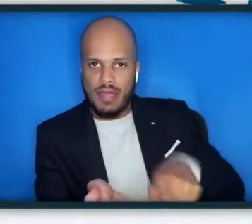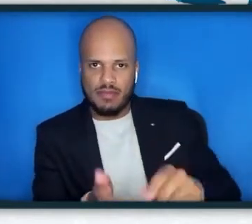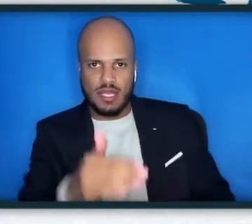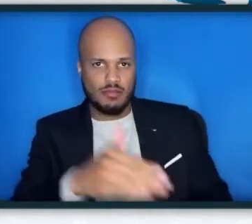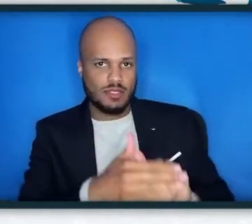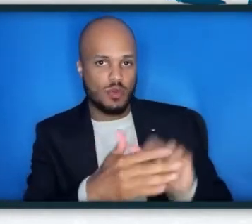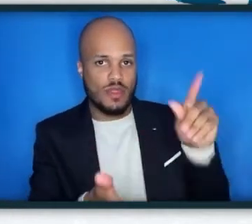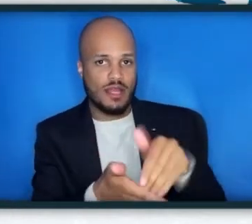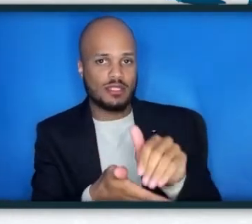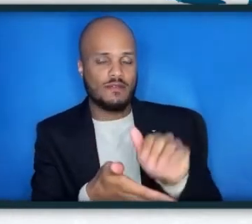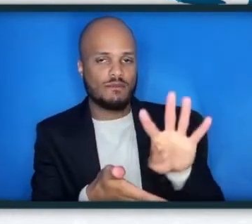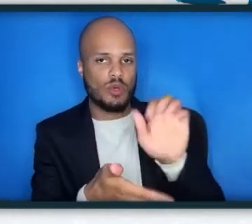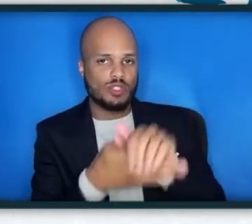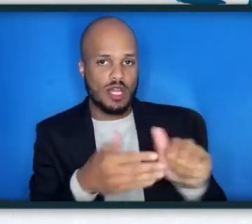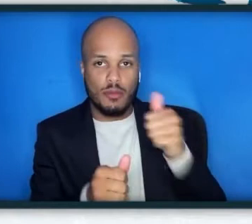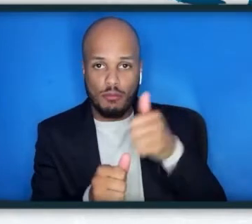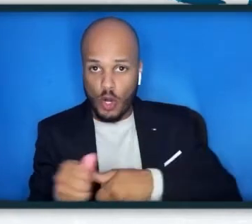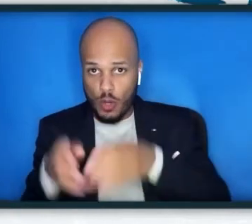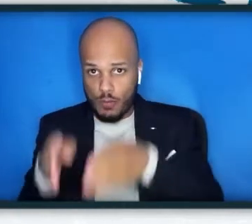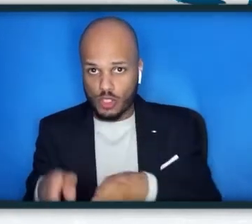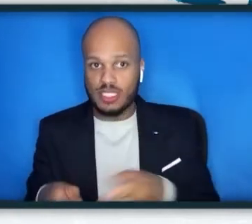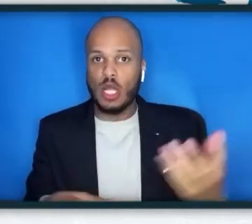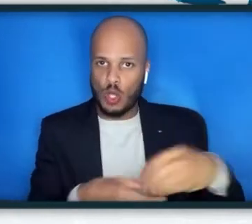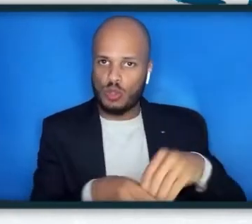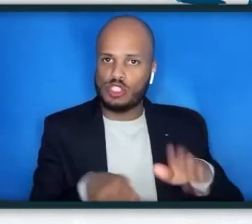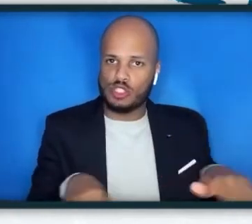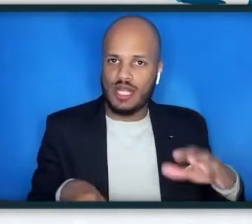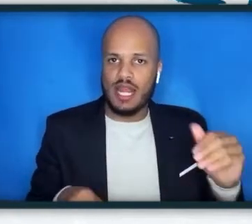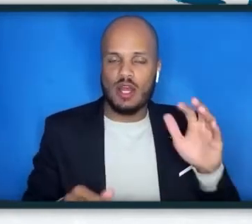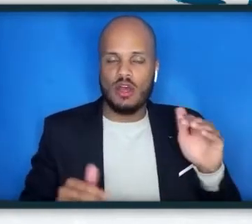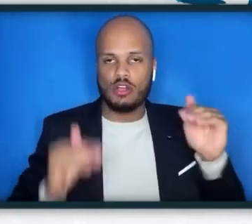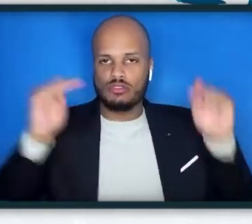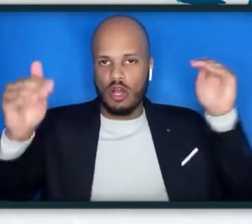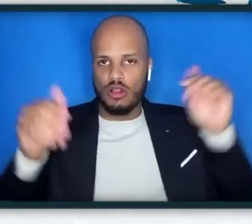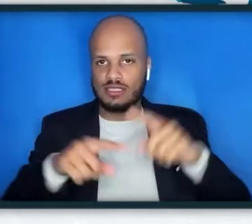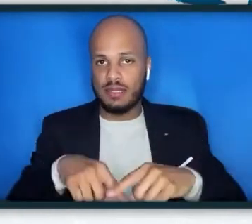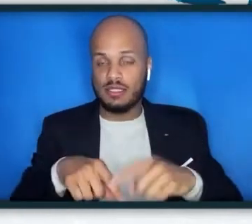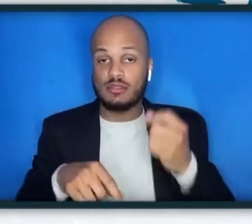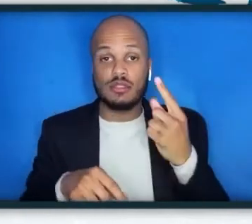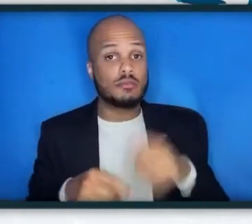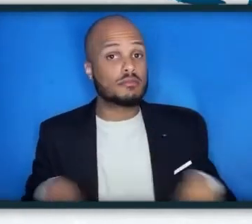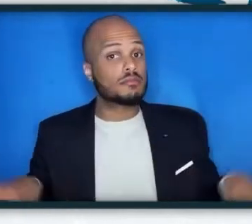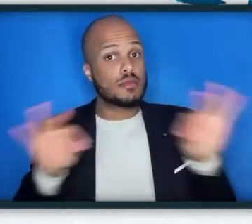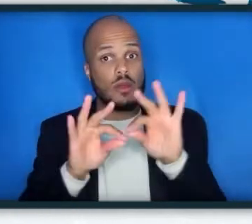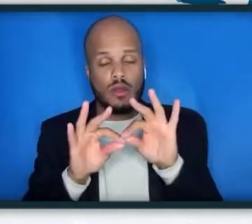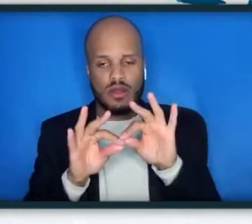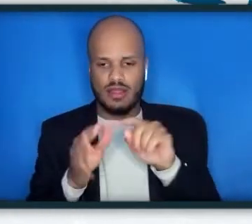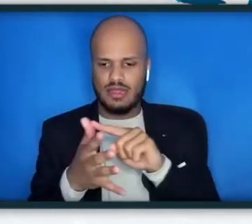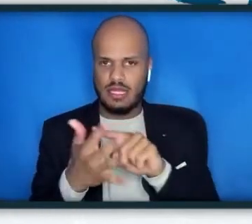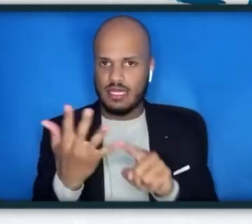per eligible person, including children and adult dependents. Importantly, these payments include individuals